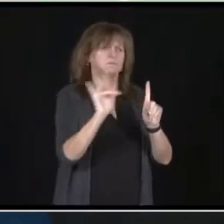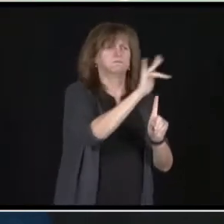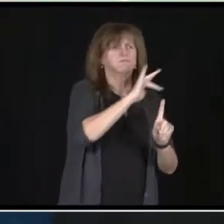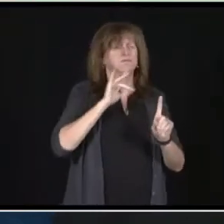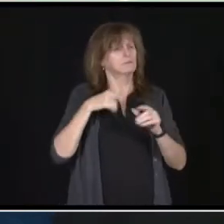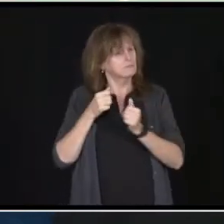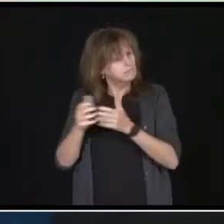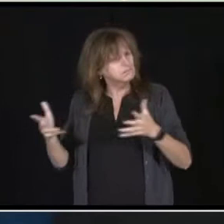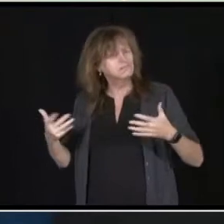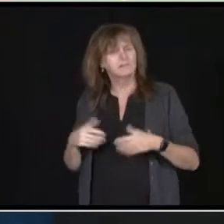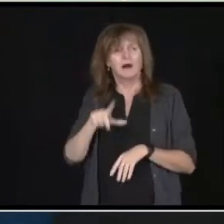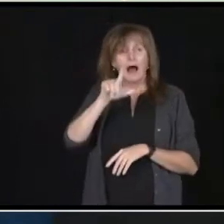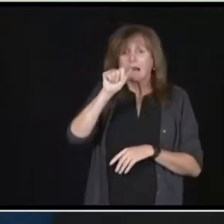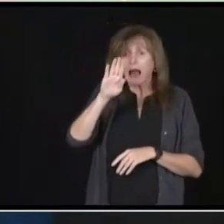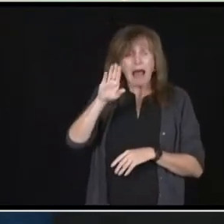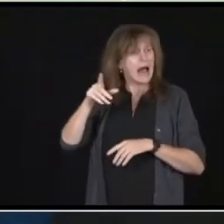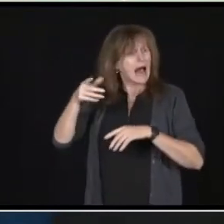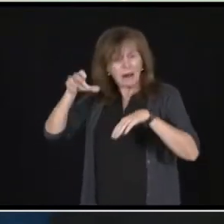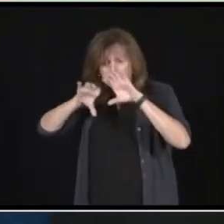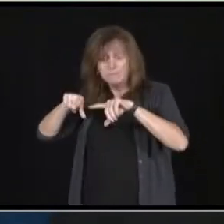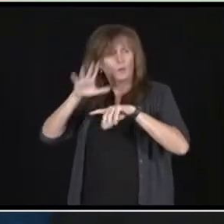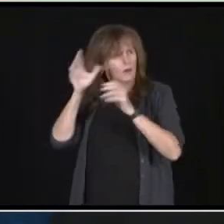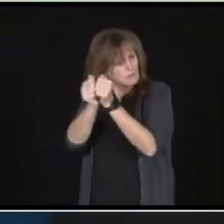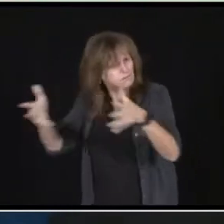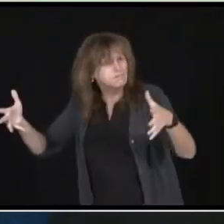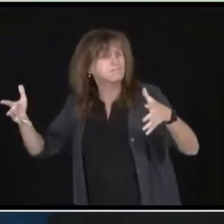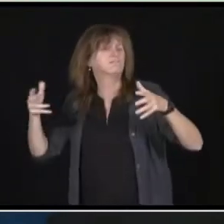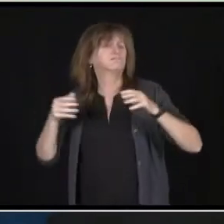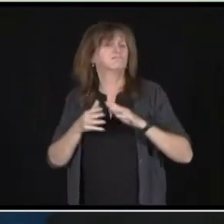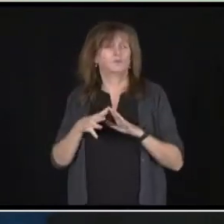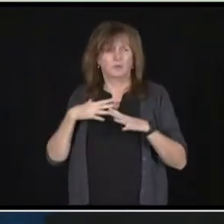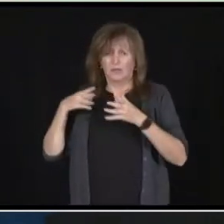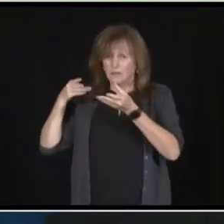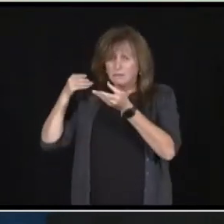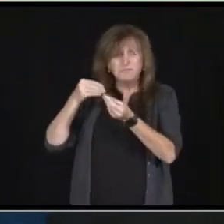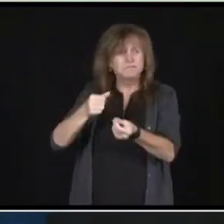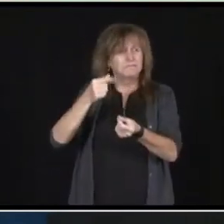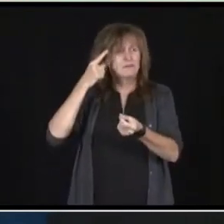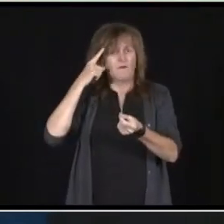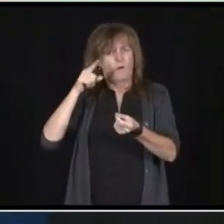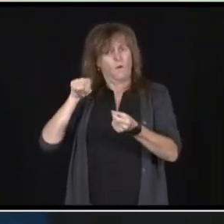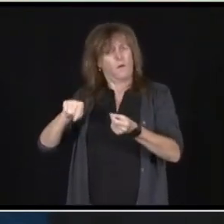That is $710 million to expand our live capacity, and another $360 million for assessment centres.